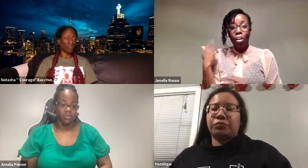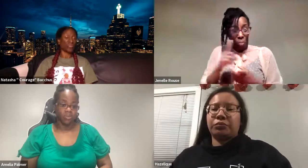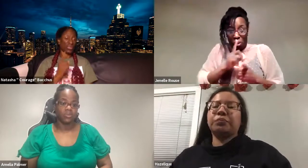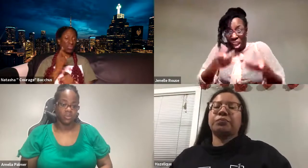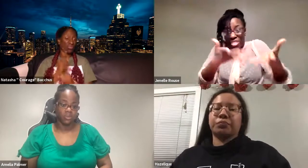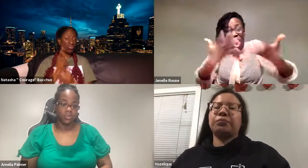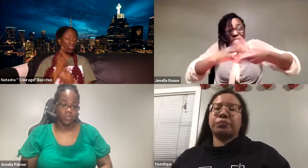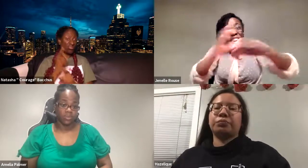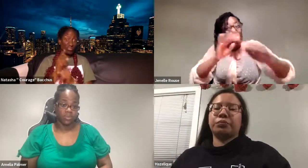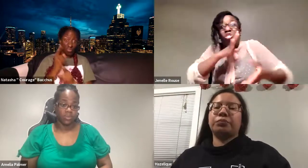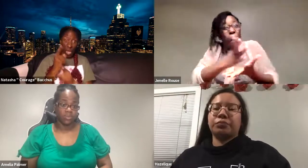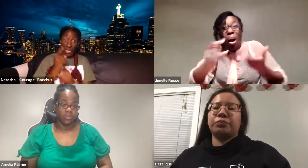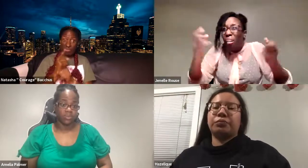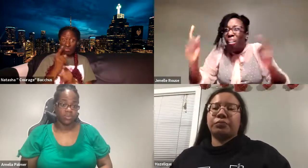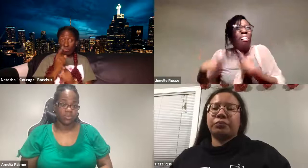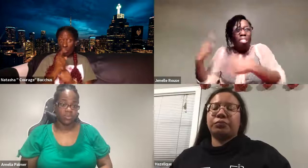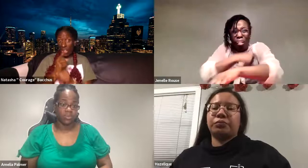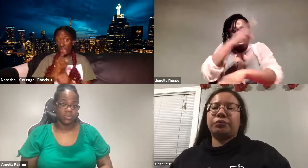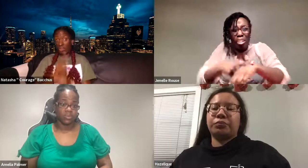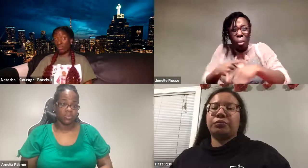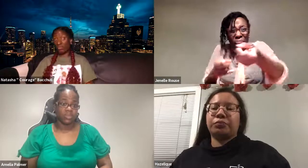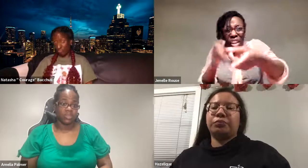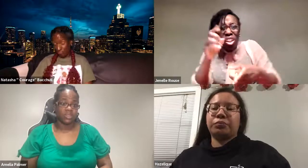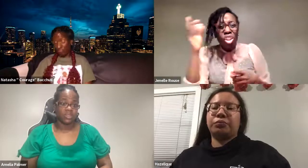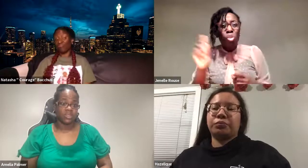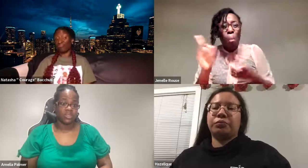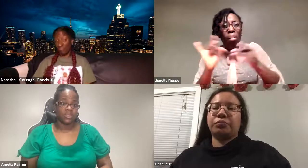compared to, before i mean there was people already talking about these issues for a